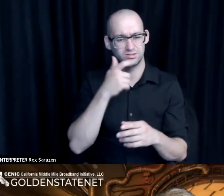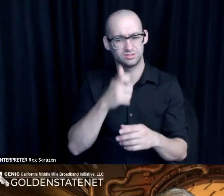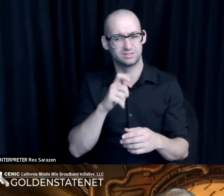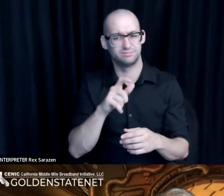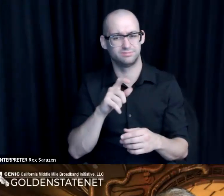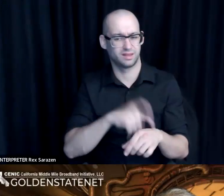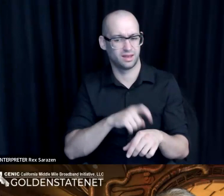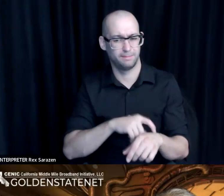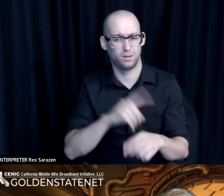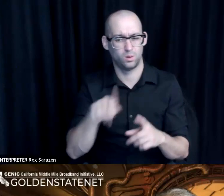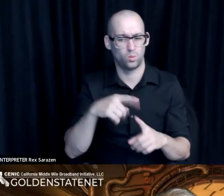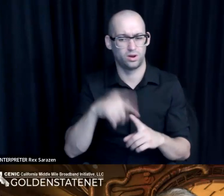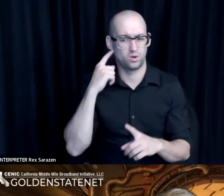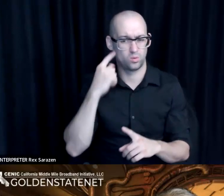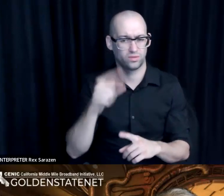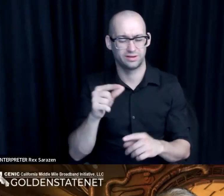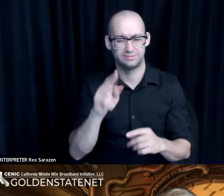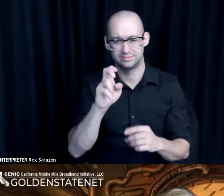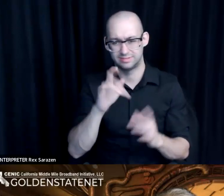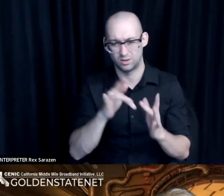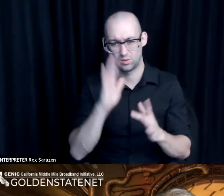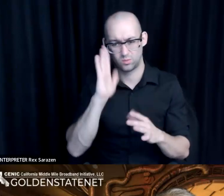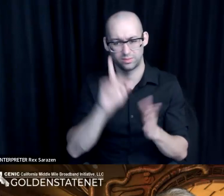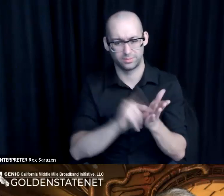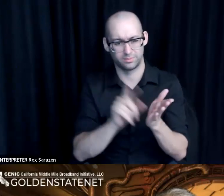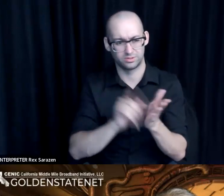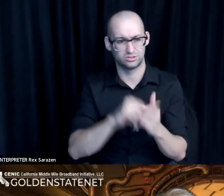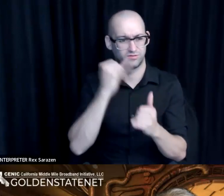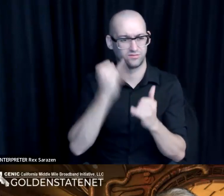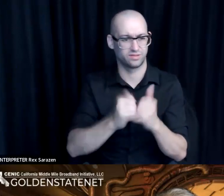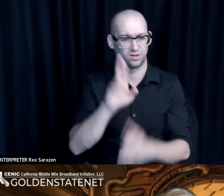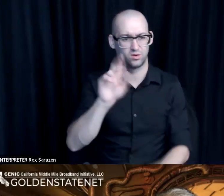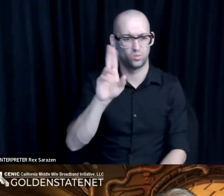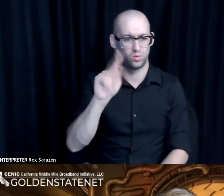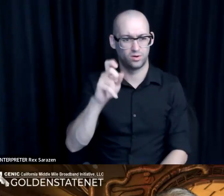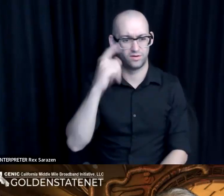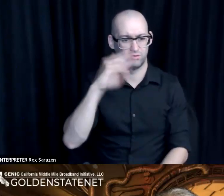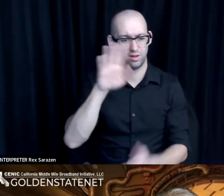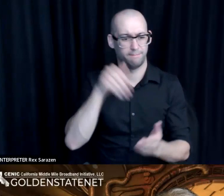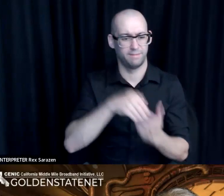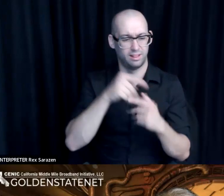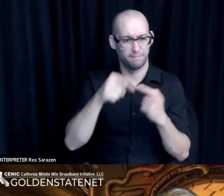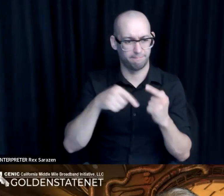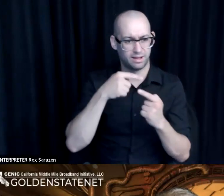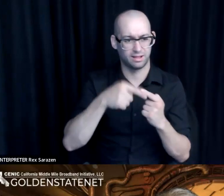State Network will be publishing final routes for Middle Mile network along Caltrans rights of way,